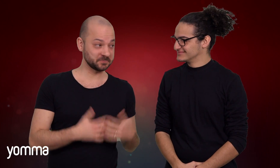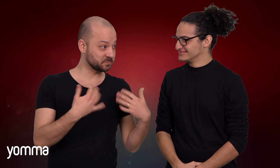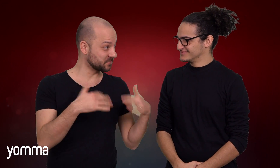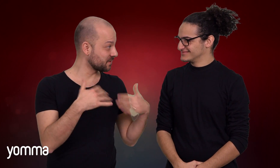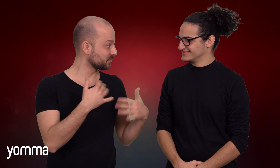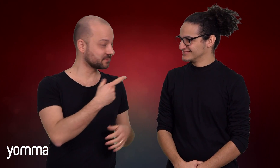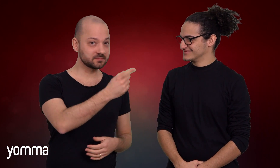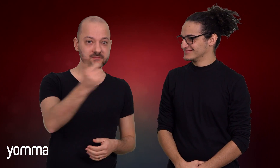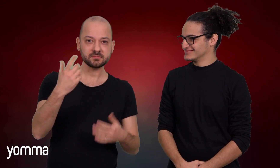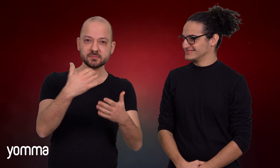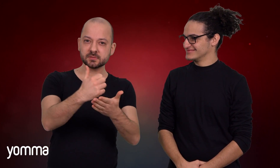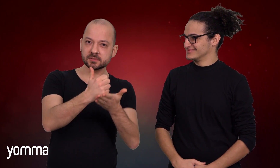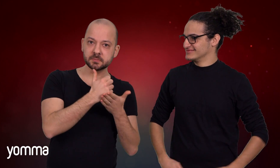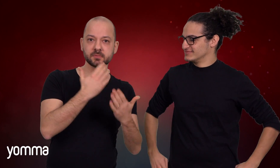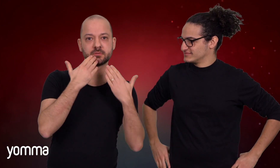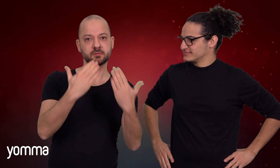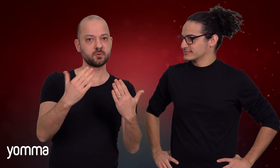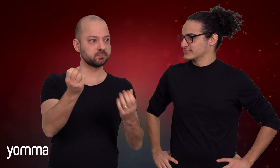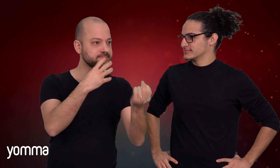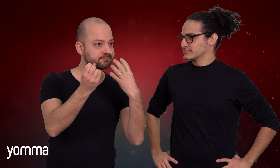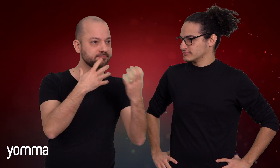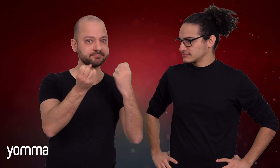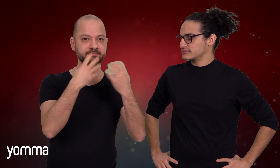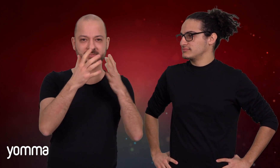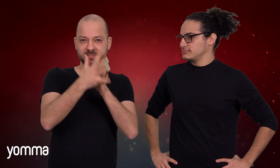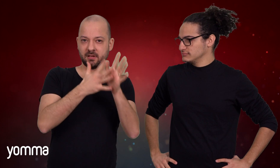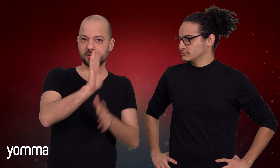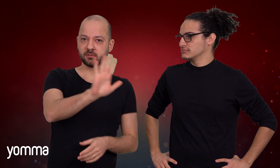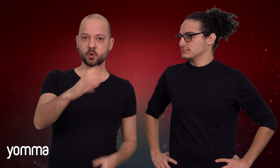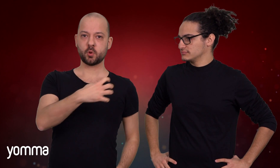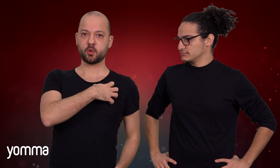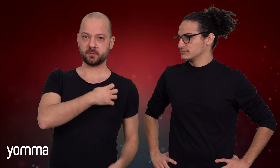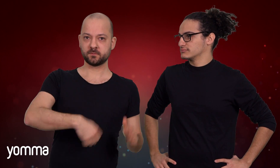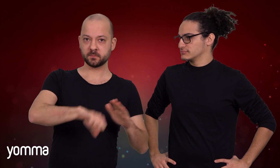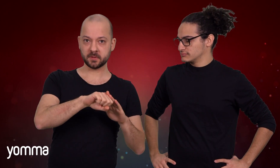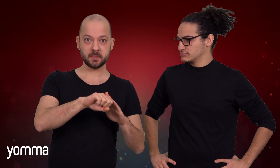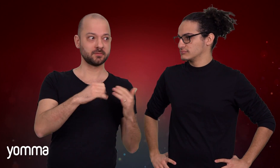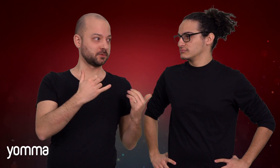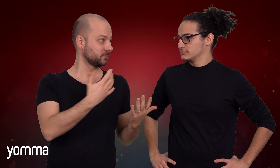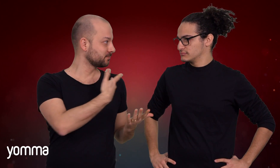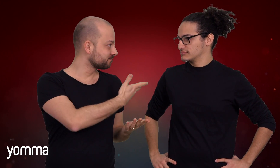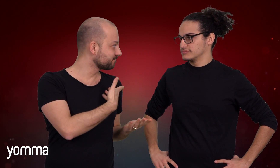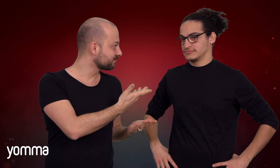Wow! Thank you for your support. We got so many videos about signs for football clubs.